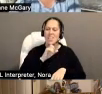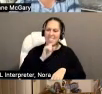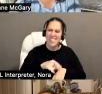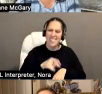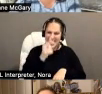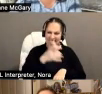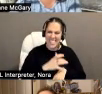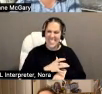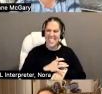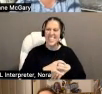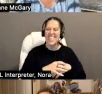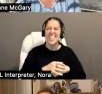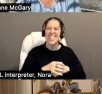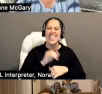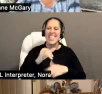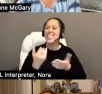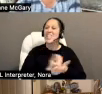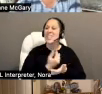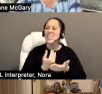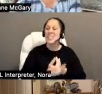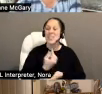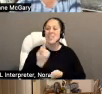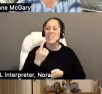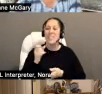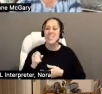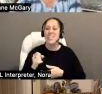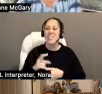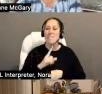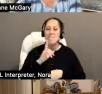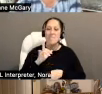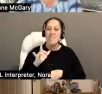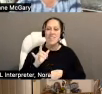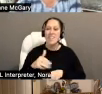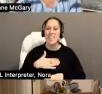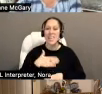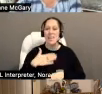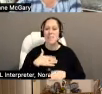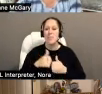Oh that's a newer one. Yeah I'm really I'm happy with how that turned out.